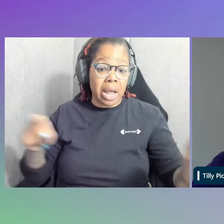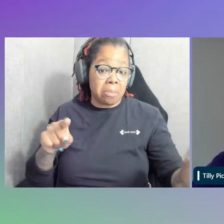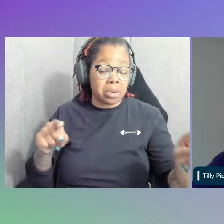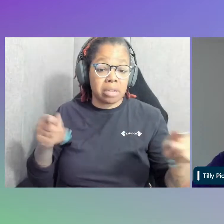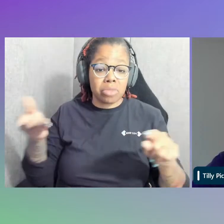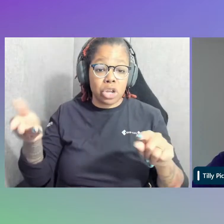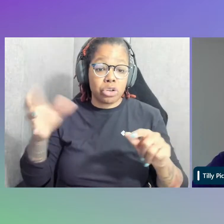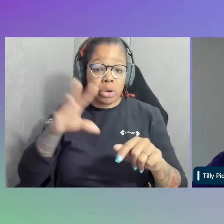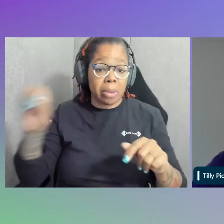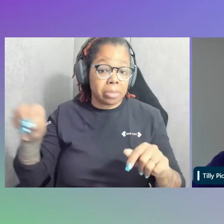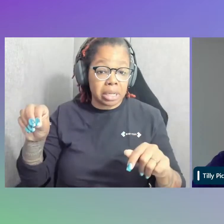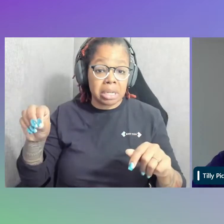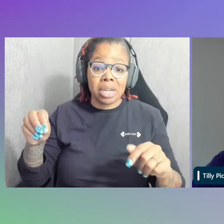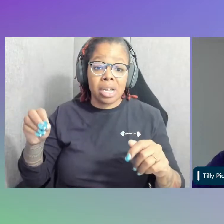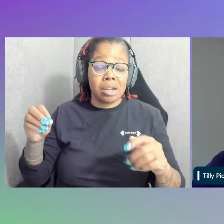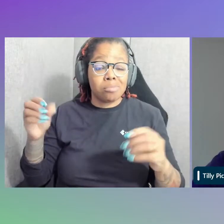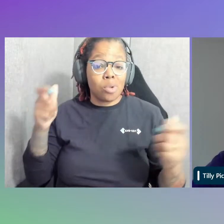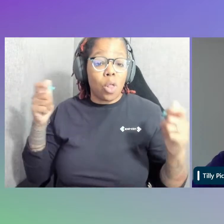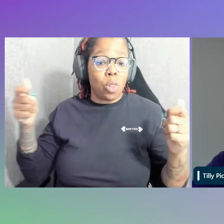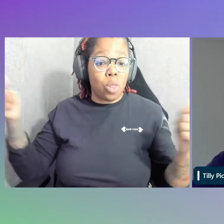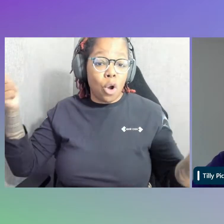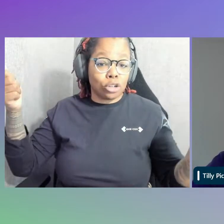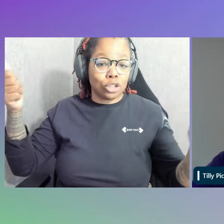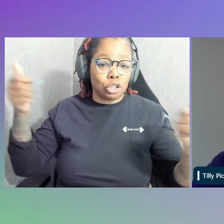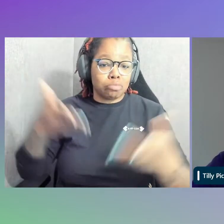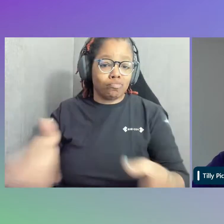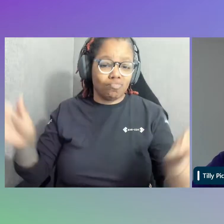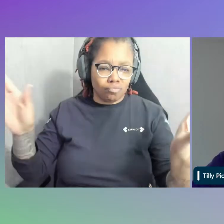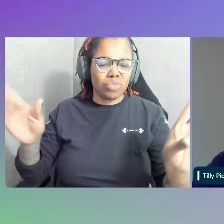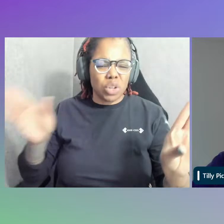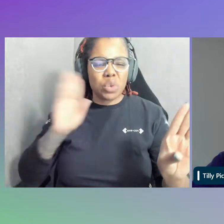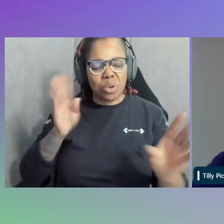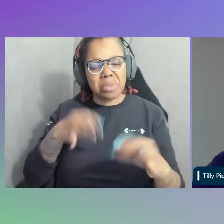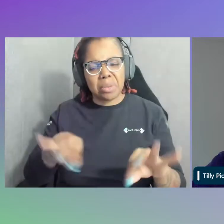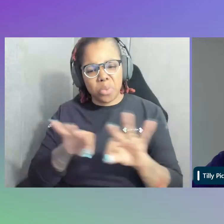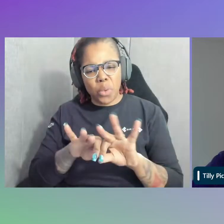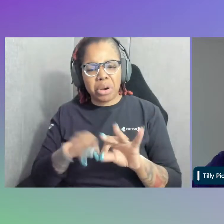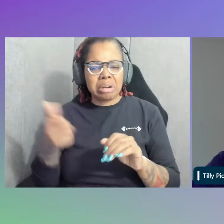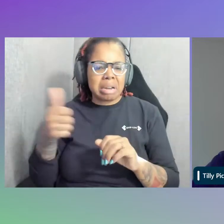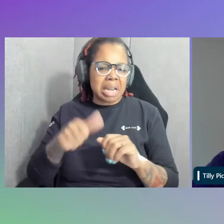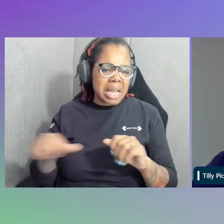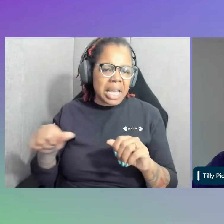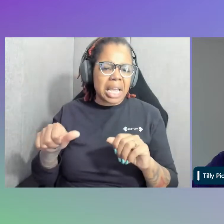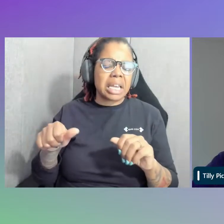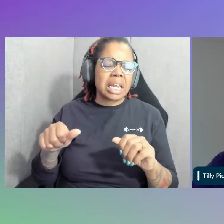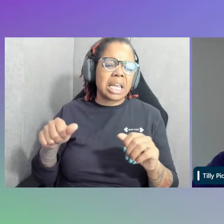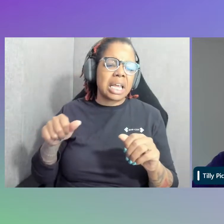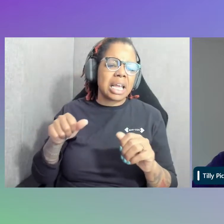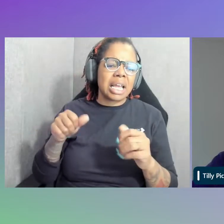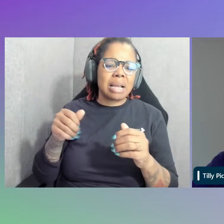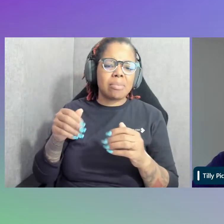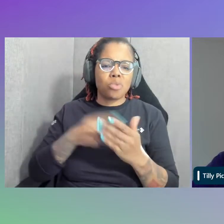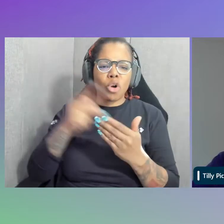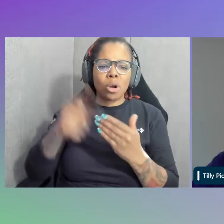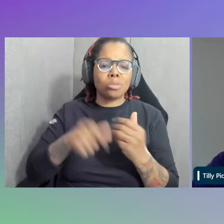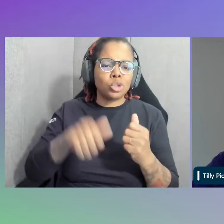of larger, um, will be really important. Any of those like scalable initiatives so that